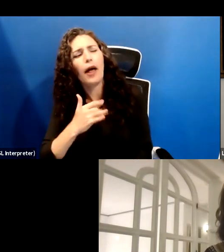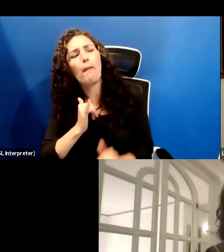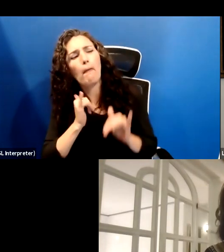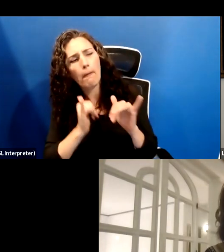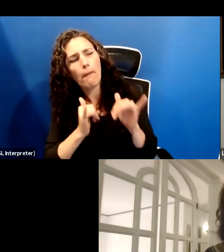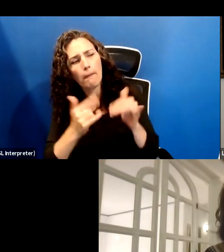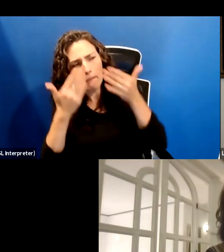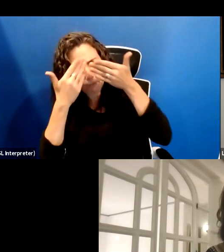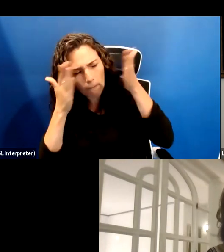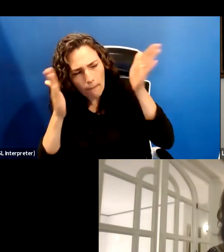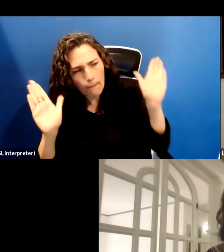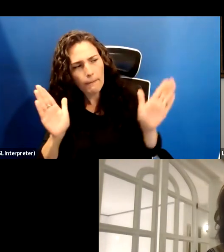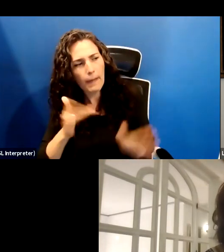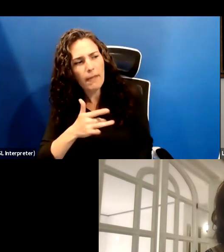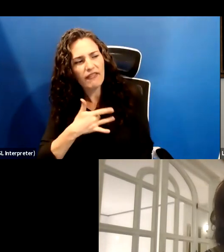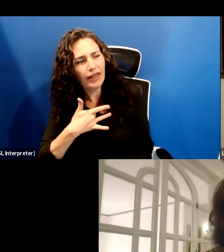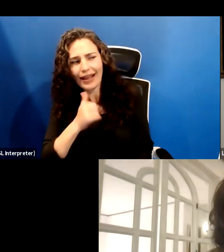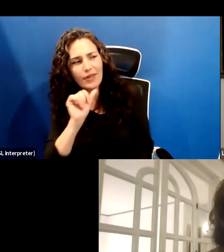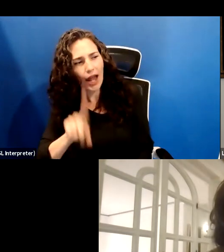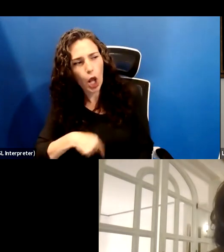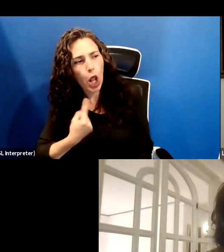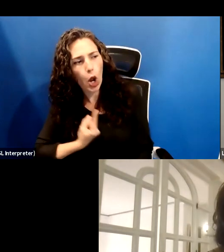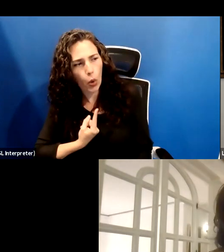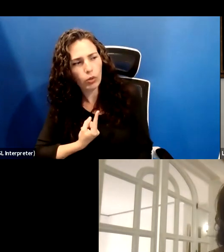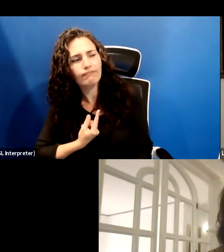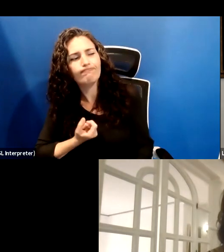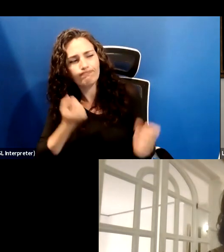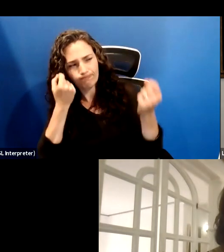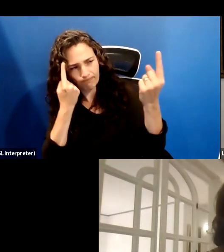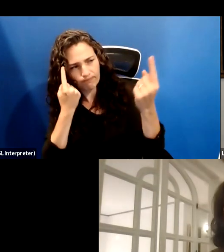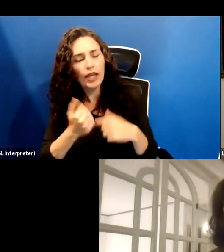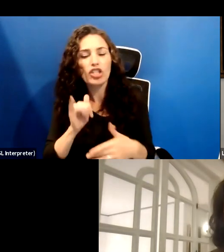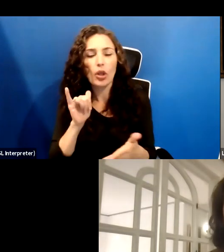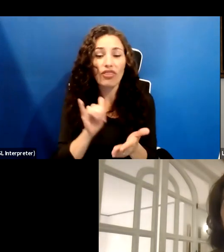and made them feel like they're not alone. And I think that, that has been very encouraging